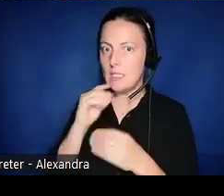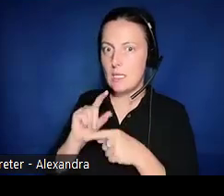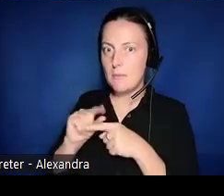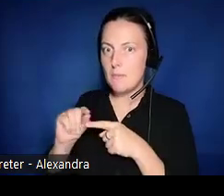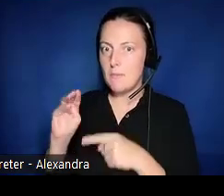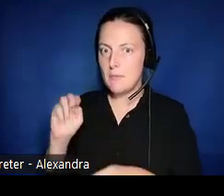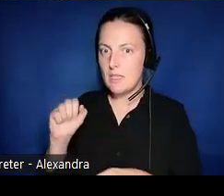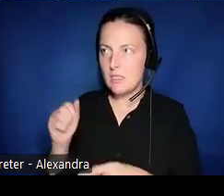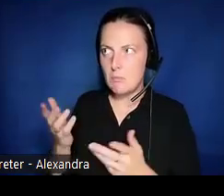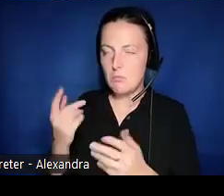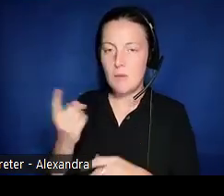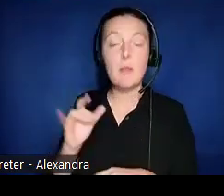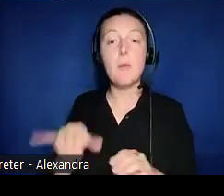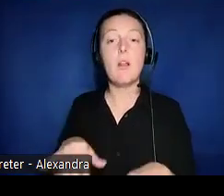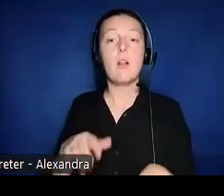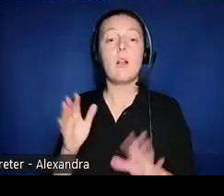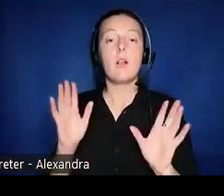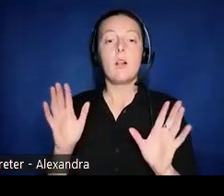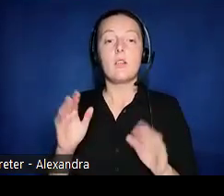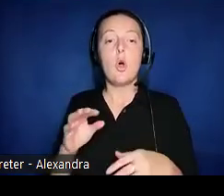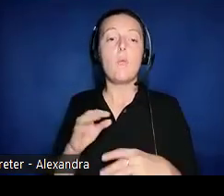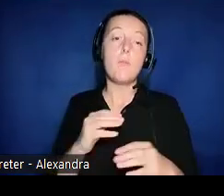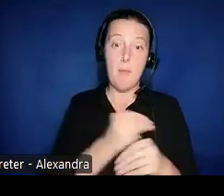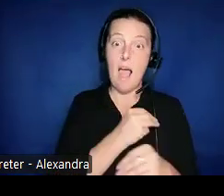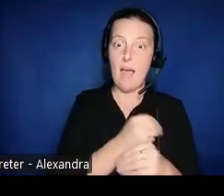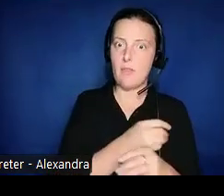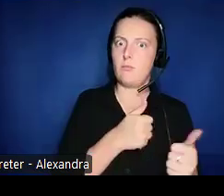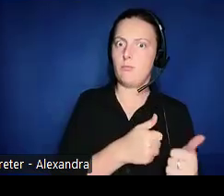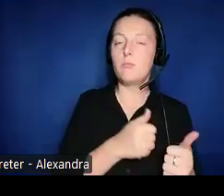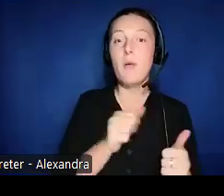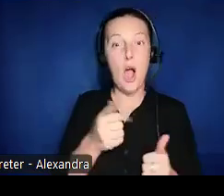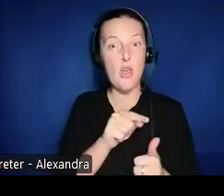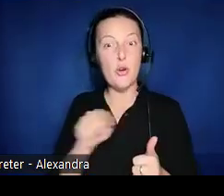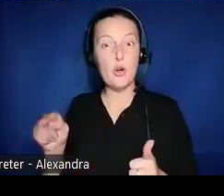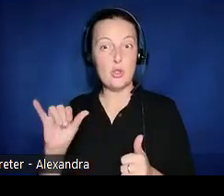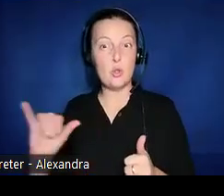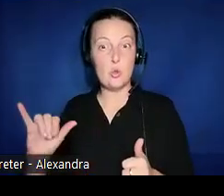they did lots of odd other kinds of stuff. For example, uh the Greeks didn't think about uh